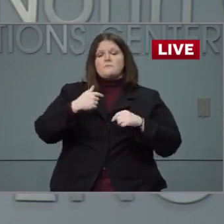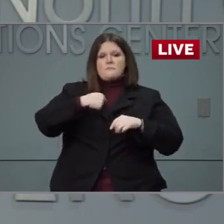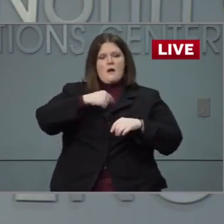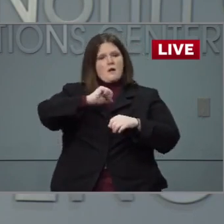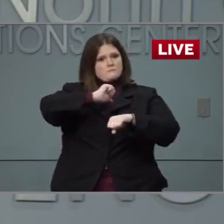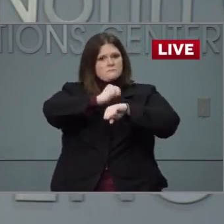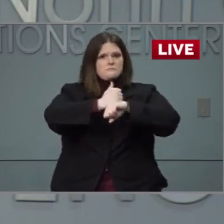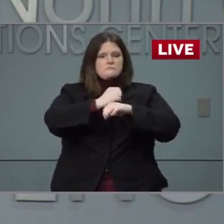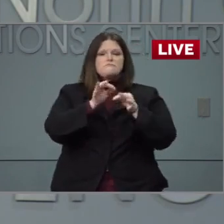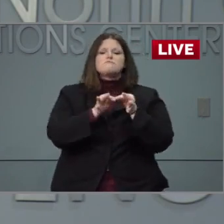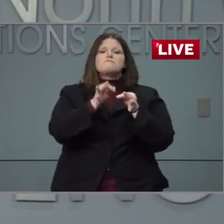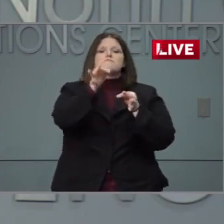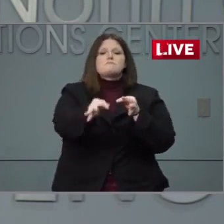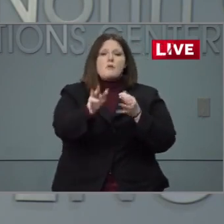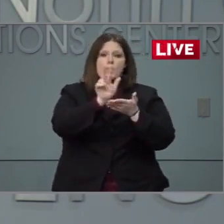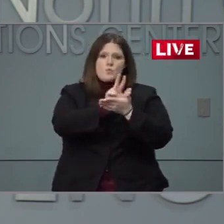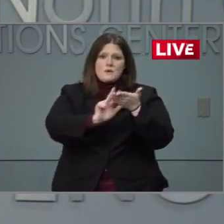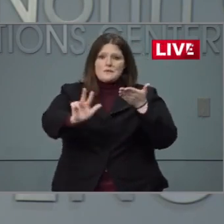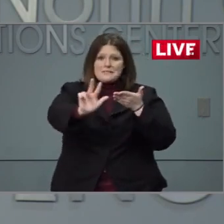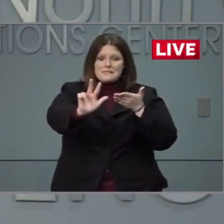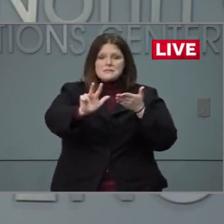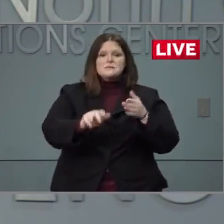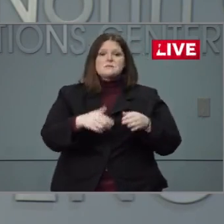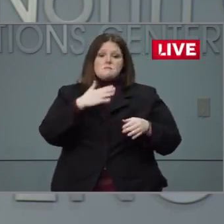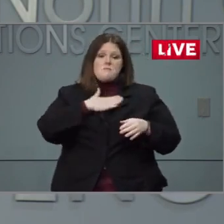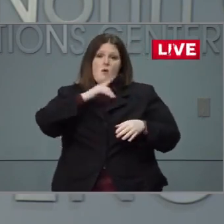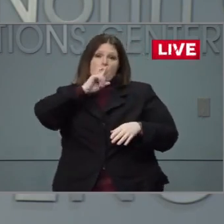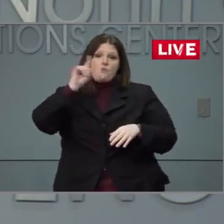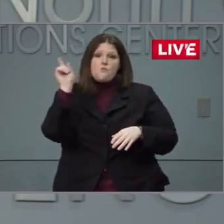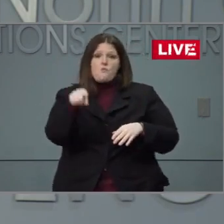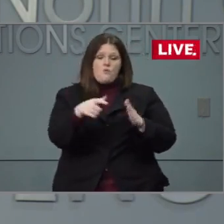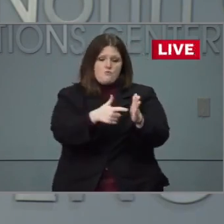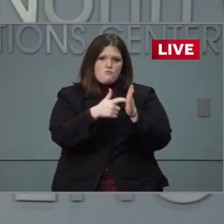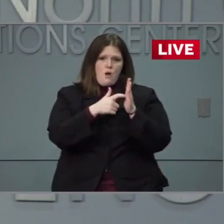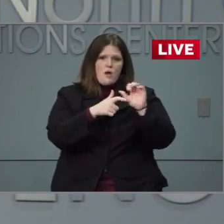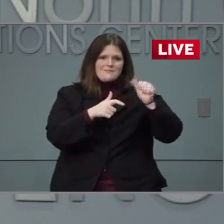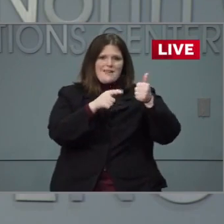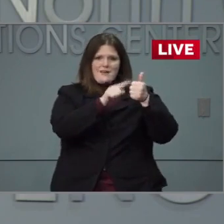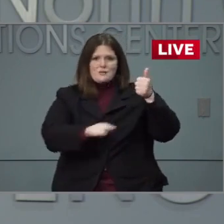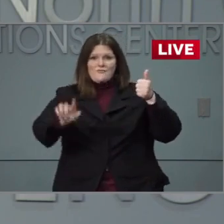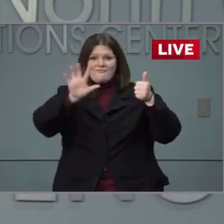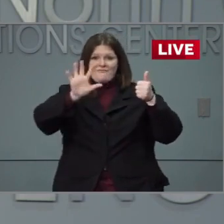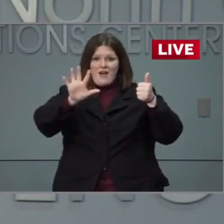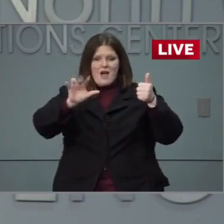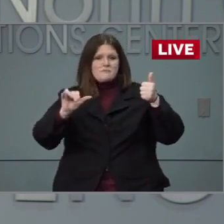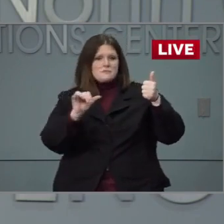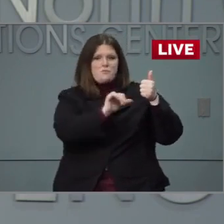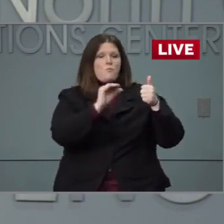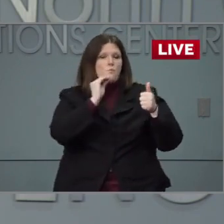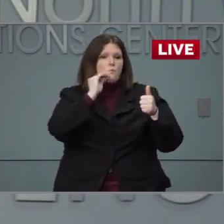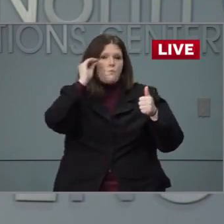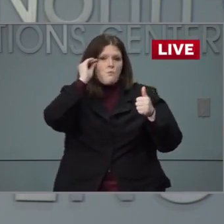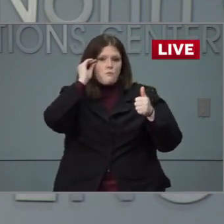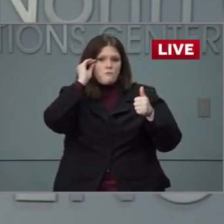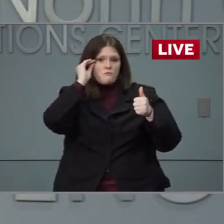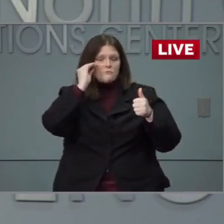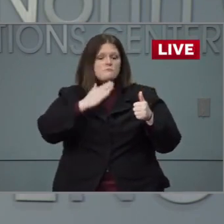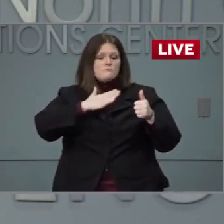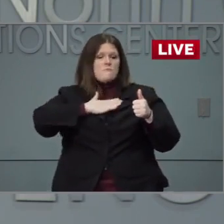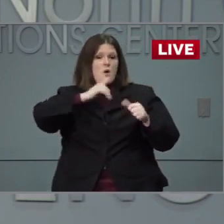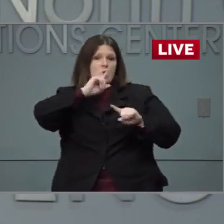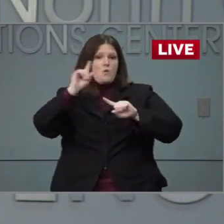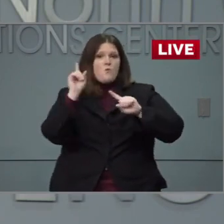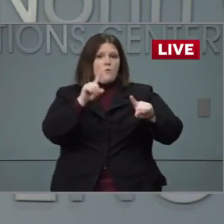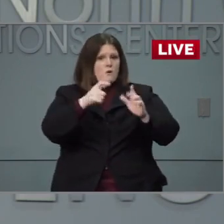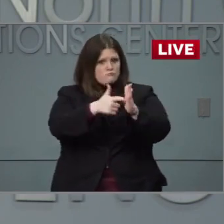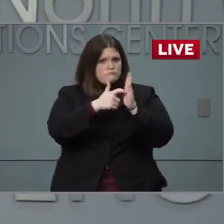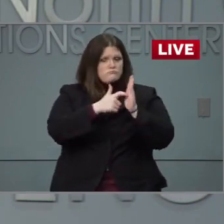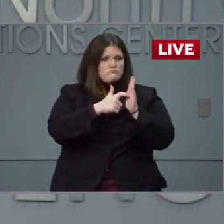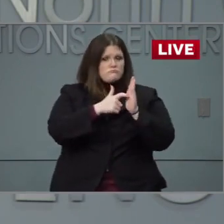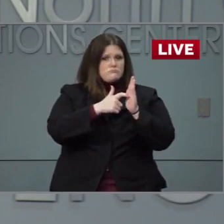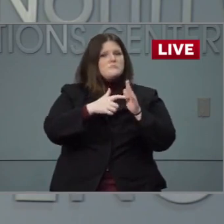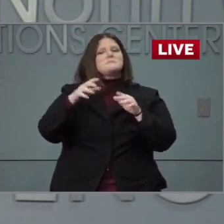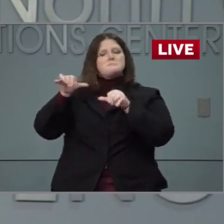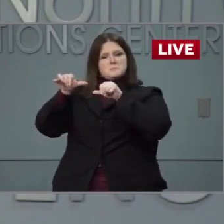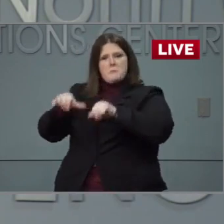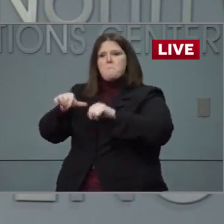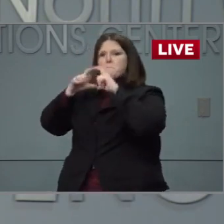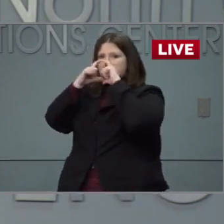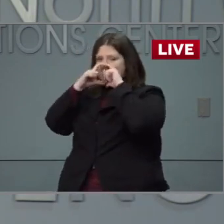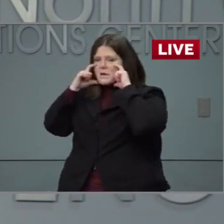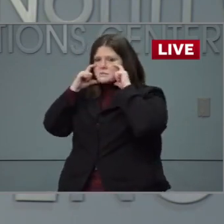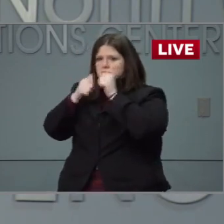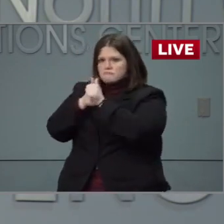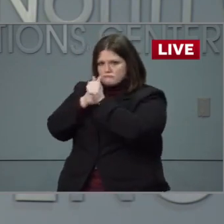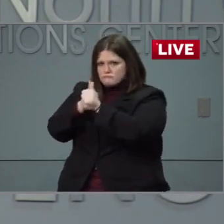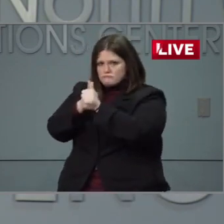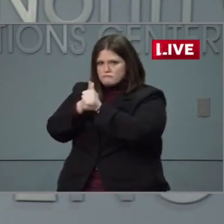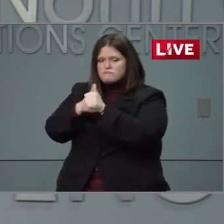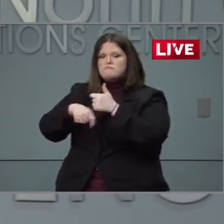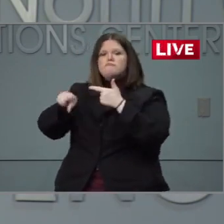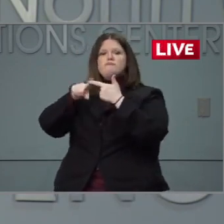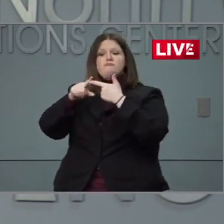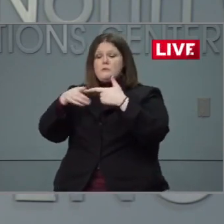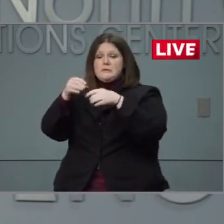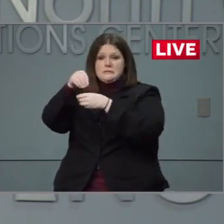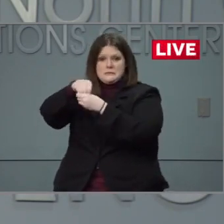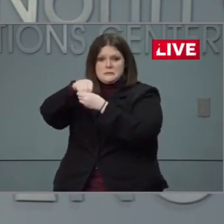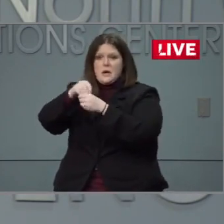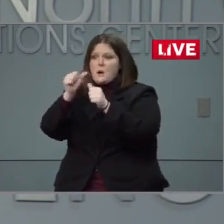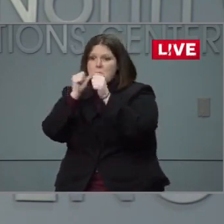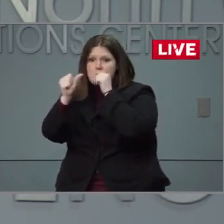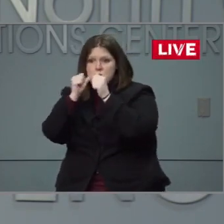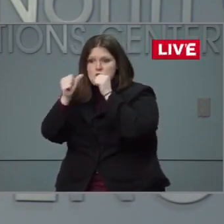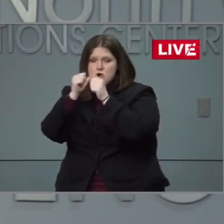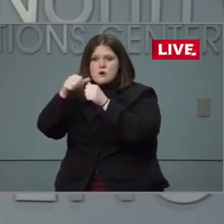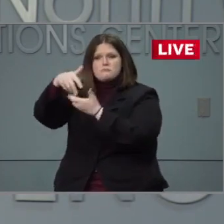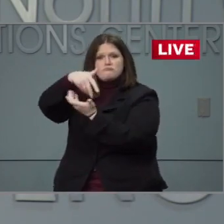TODAY I'M EXTENDING FOR THREE WEEKS THE MODIFIED STAY-AT-HOME ORDER THAT REQUIRES PEOPLE TO BE HOME BETWEEN 10-P.M. AND 5:00 A.M. OUR OTHER STRONG SAFETY MEASURES WILL REMAIN IN PLACE